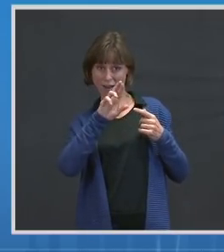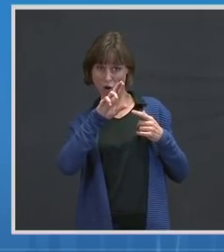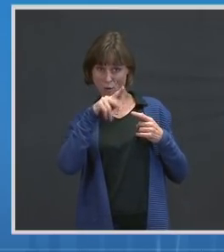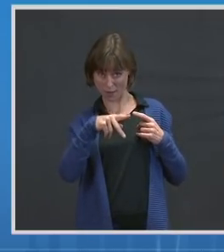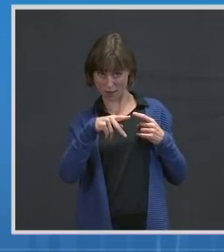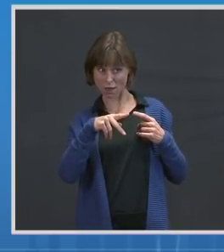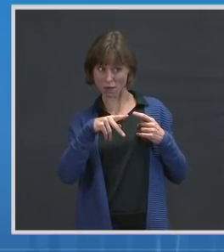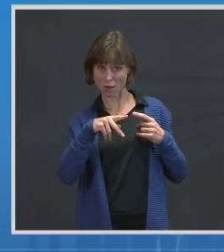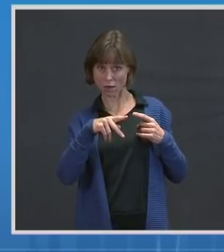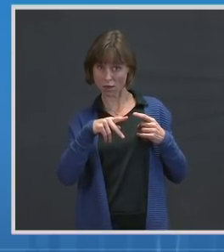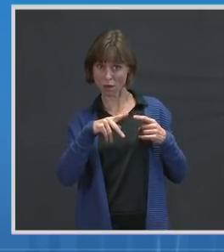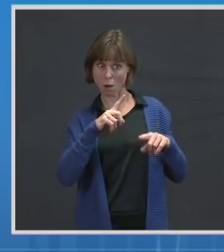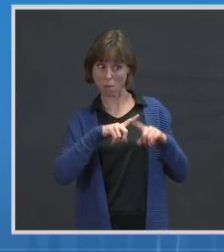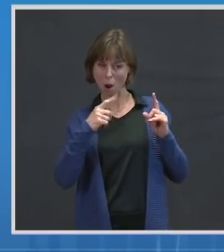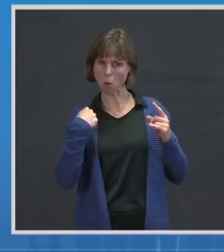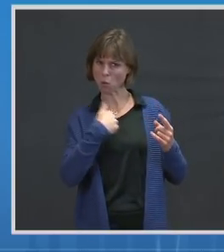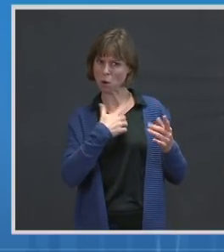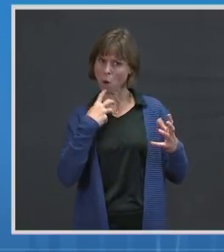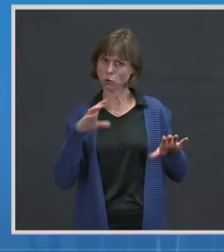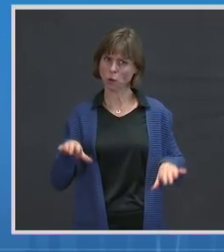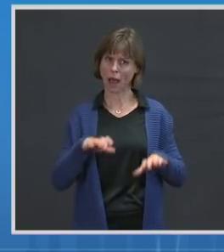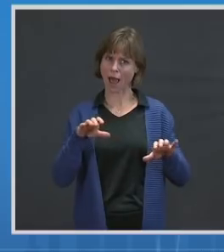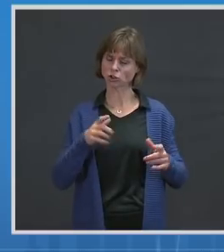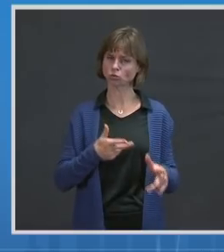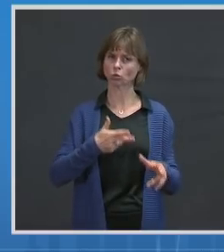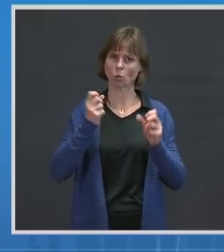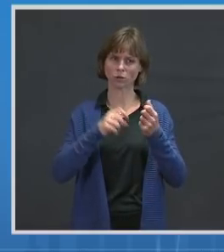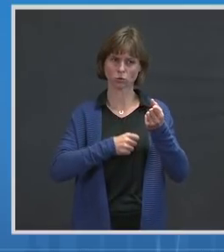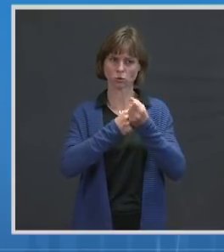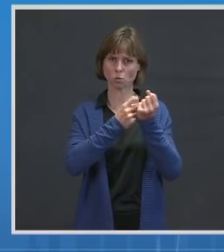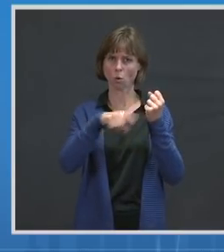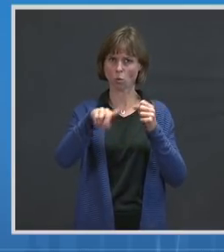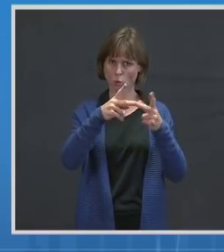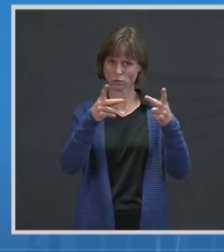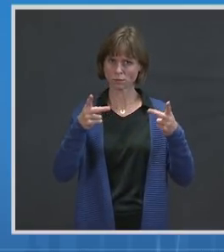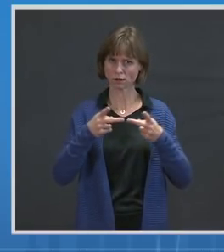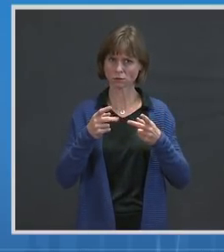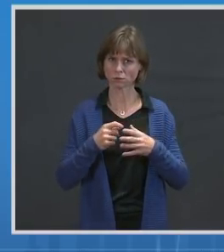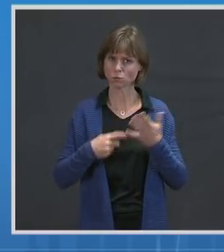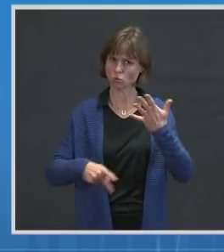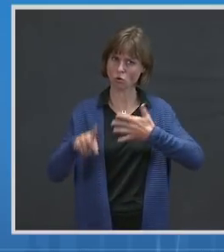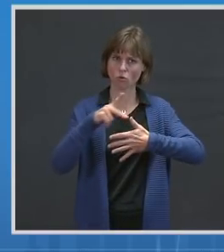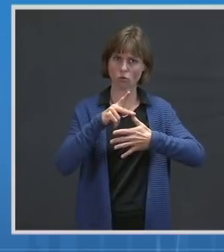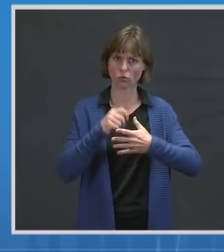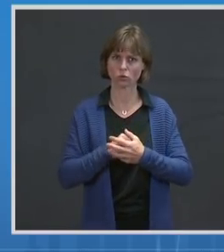we want to act quickly to help get support underway in these priority settings. The Department of Health and Human Services